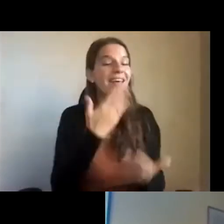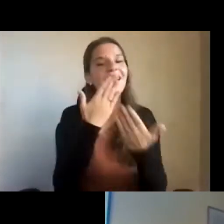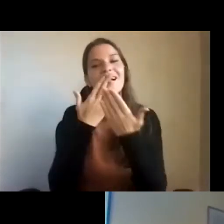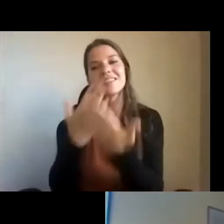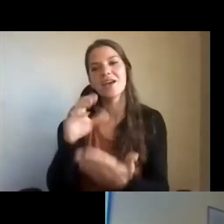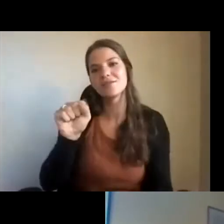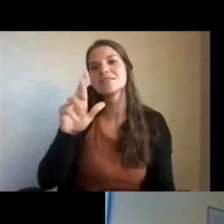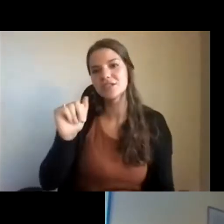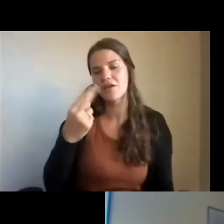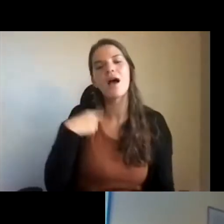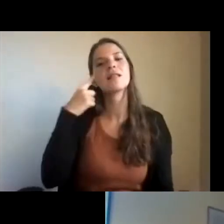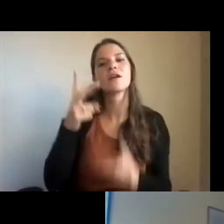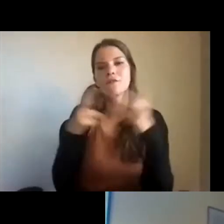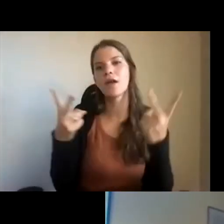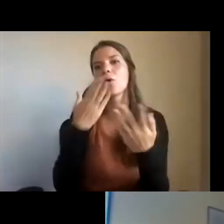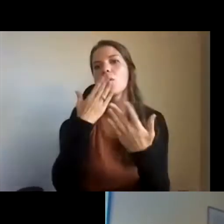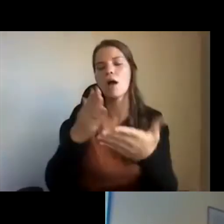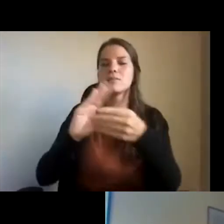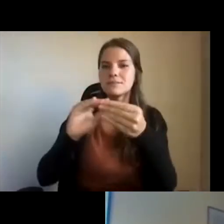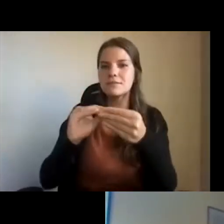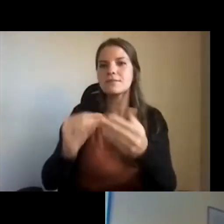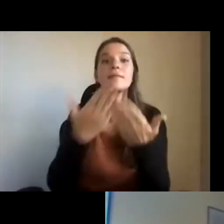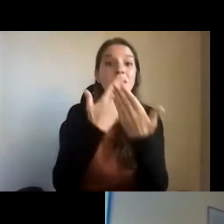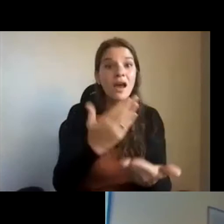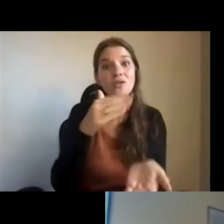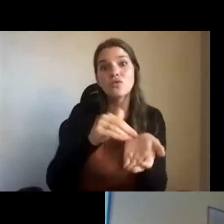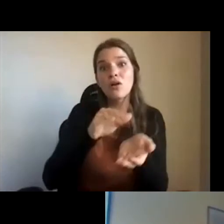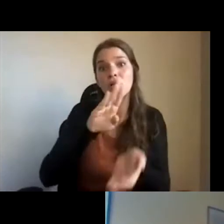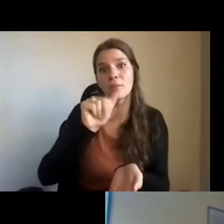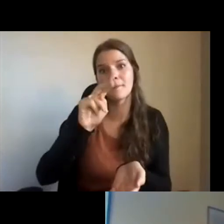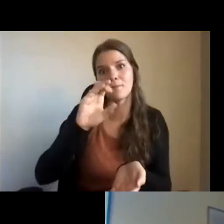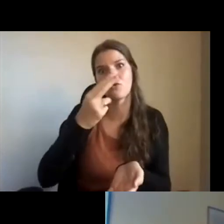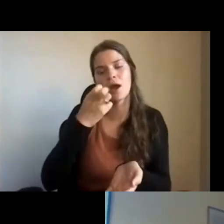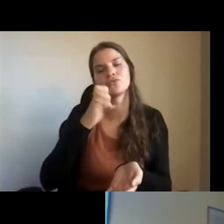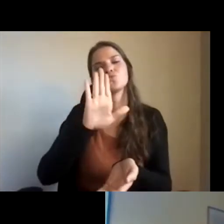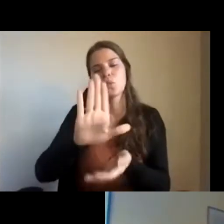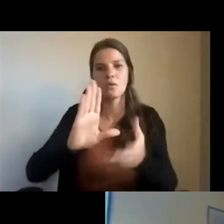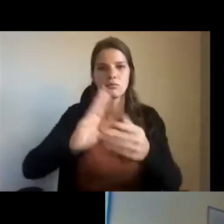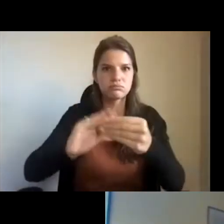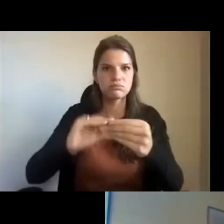well said. Certainly, Dr. Branche for your for your presentation. I think as Sarah